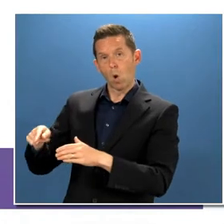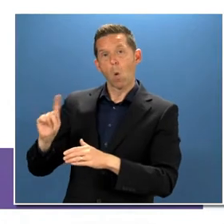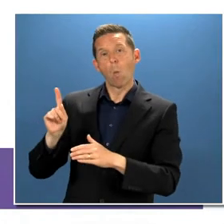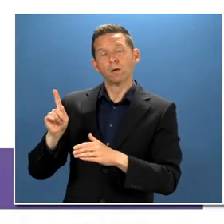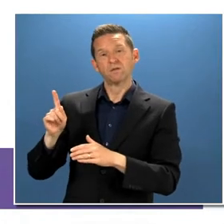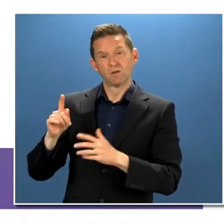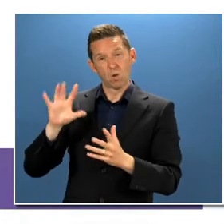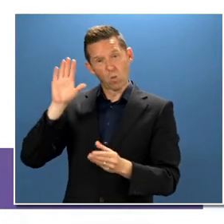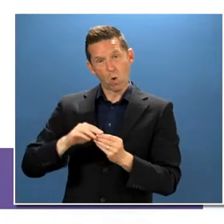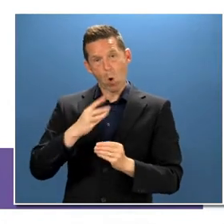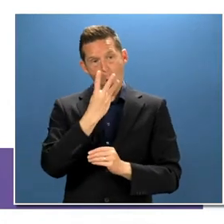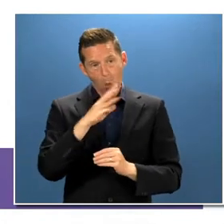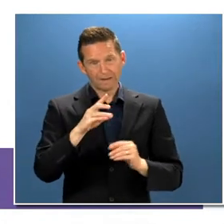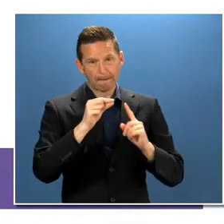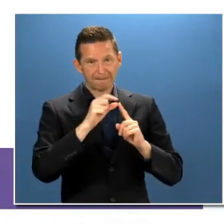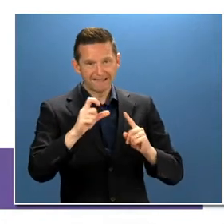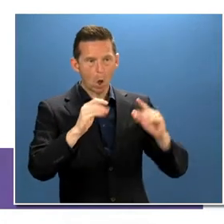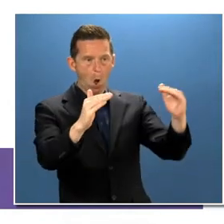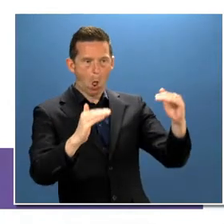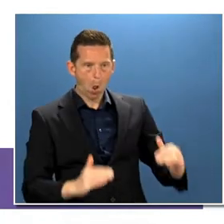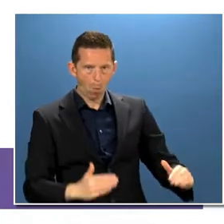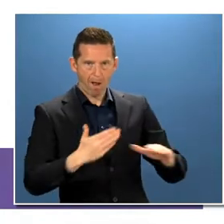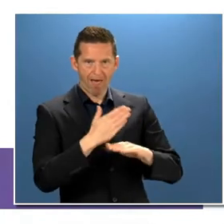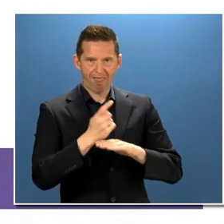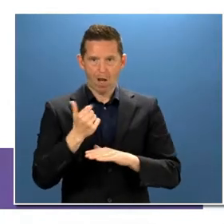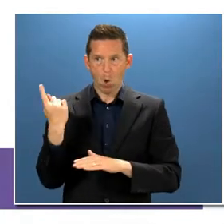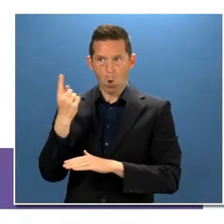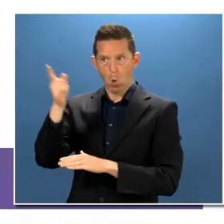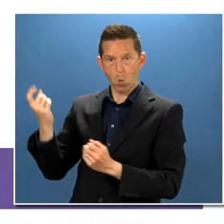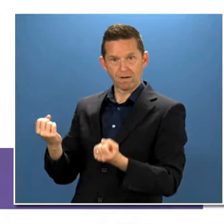who do not have a disability, that is a significant problem.